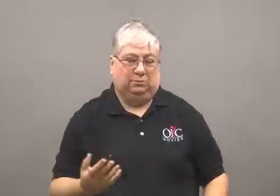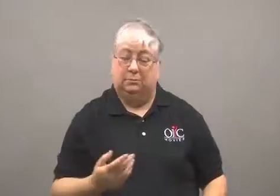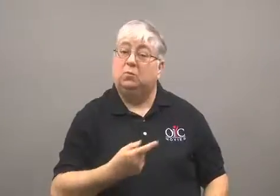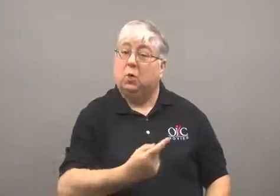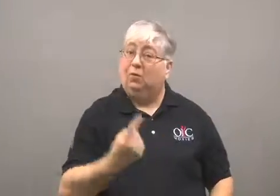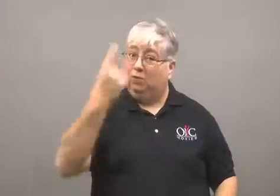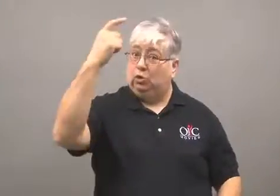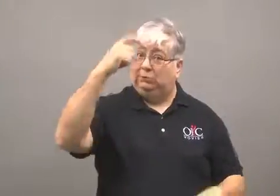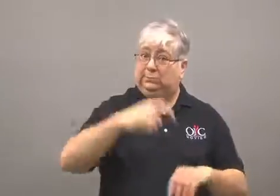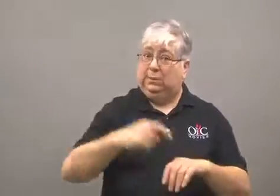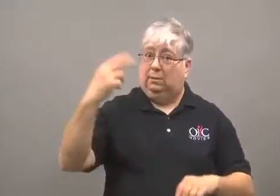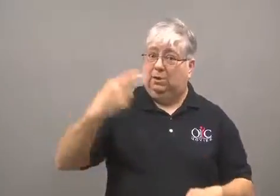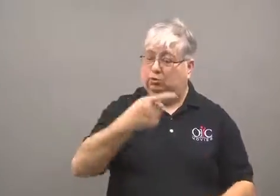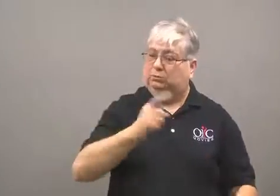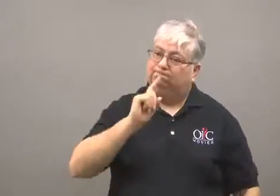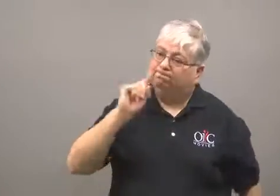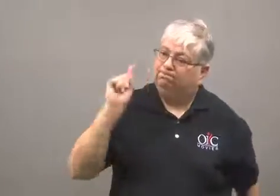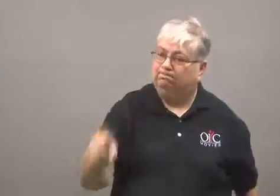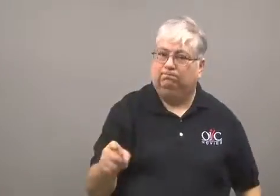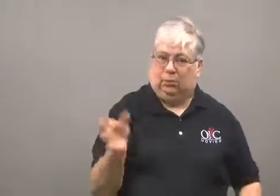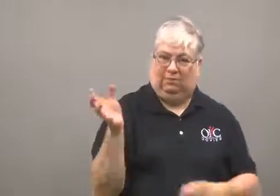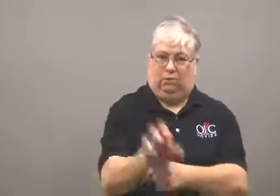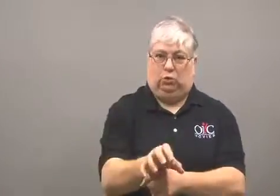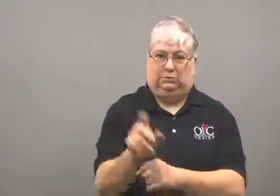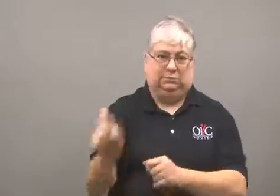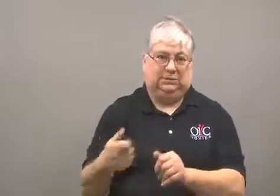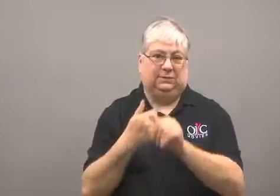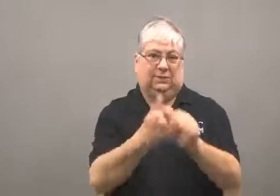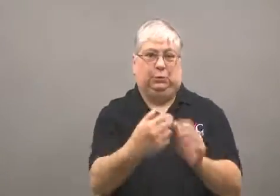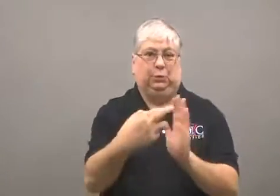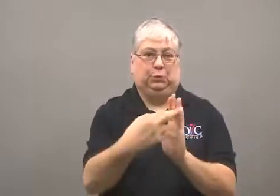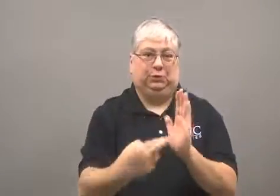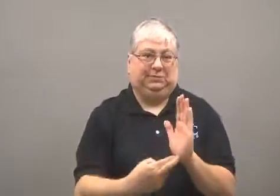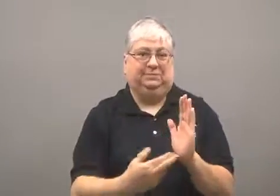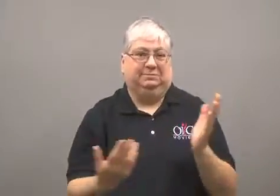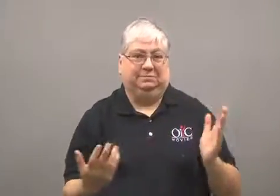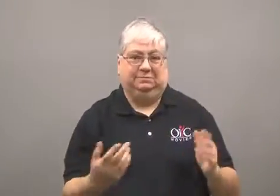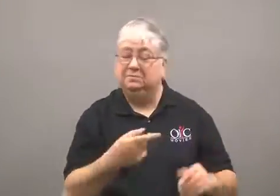It was the first time in history an order for mandatory cuts in water use was issued.